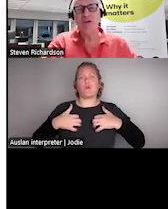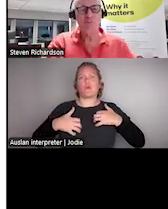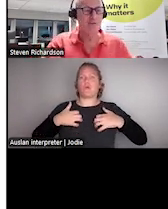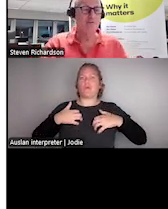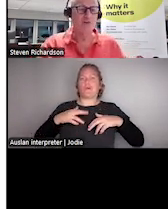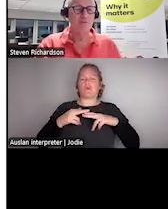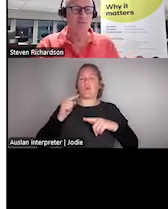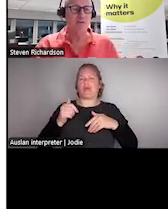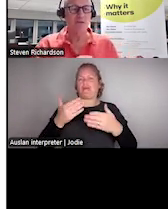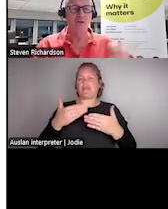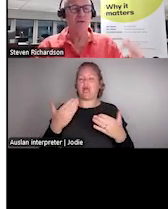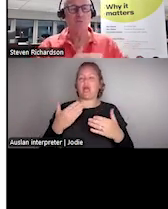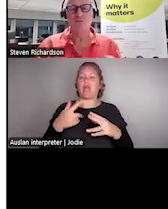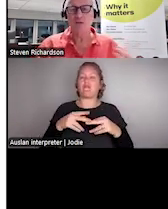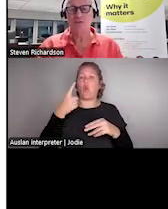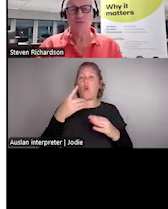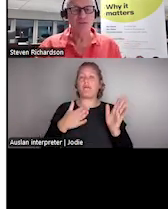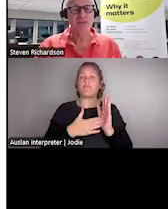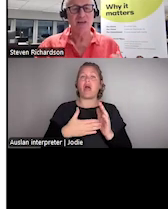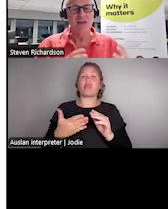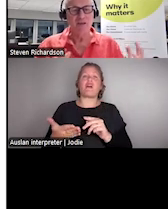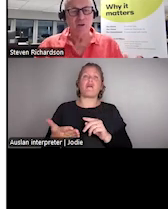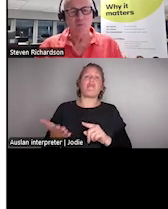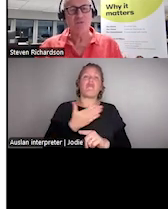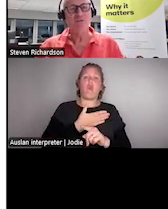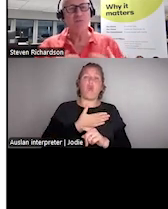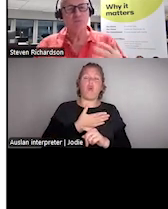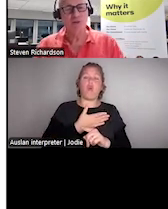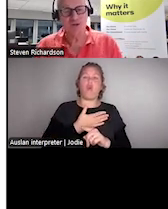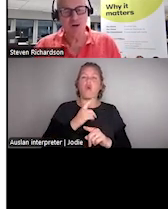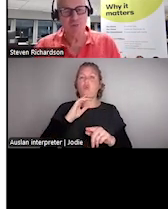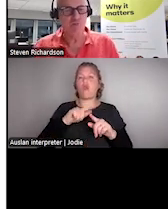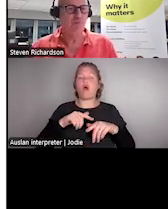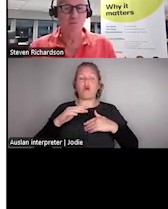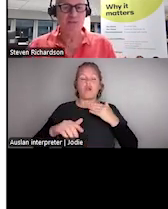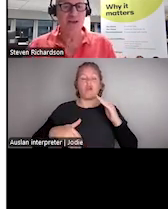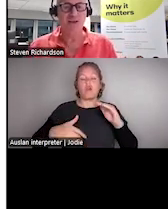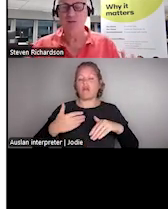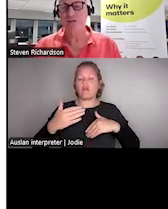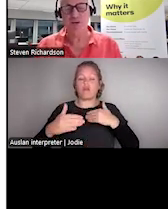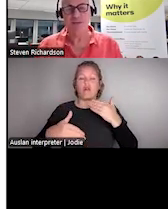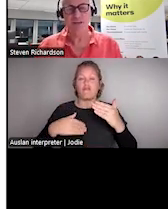one month earlier or so you need more time for it, by the time you reach four or five weeks later,